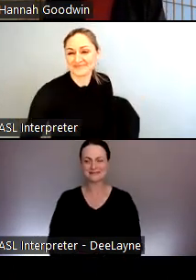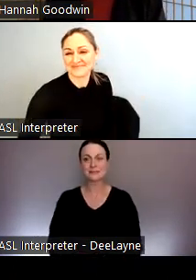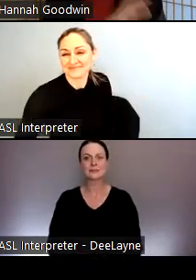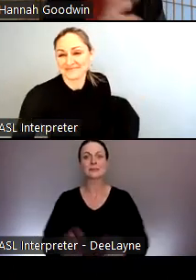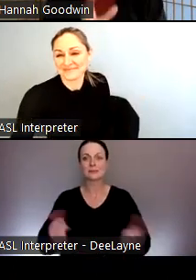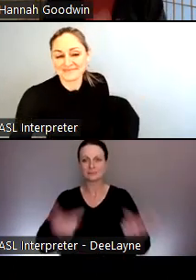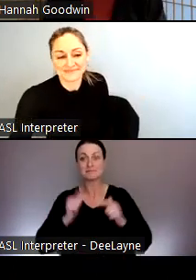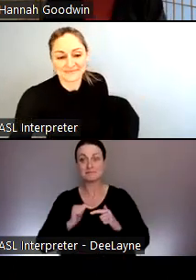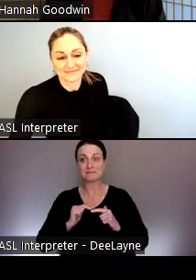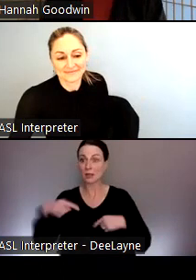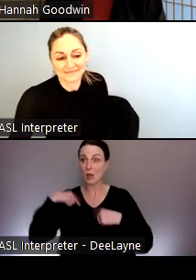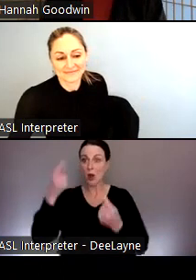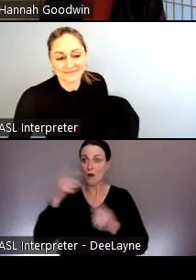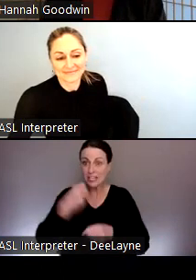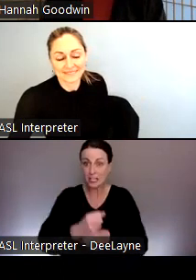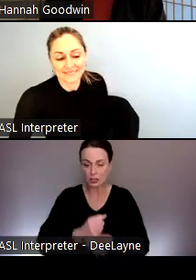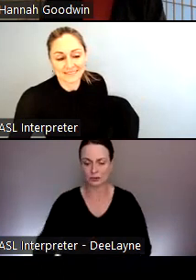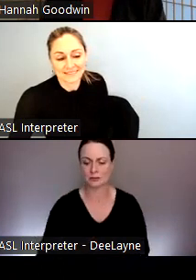Over the years, there have been a number of museum